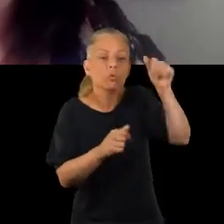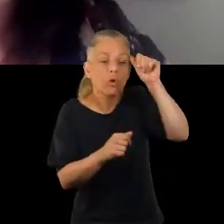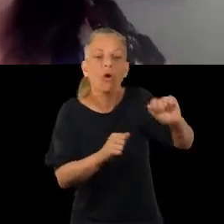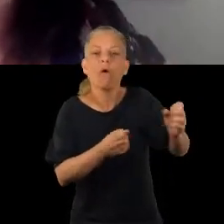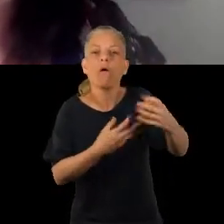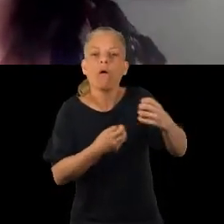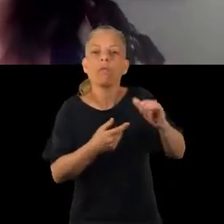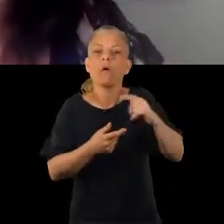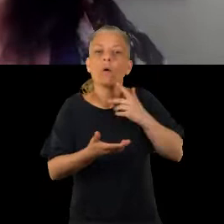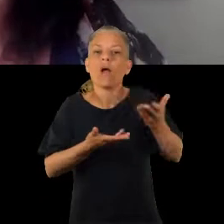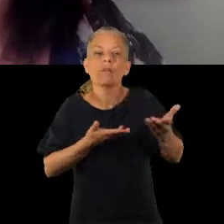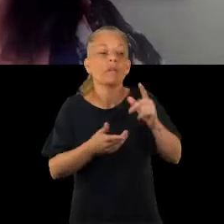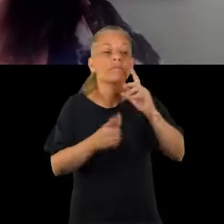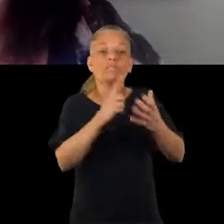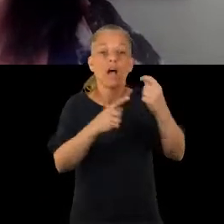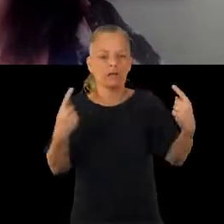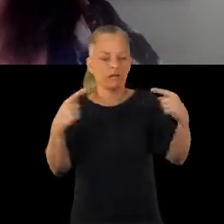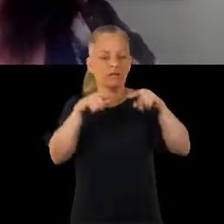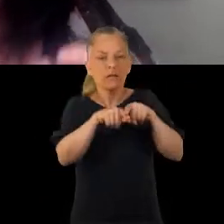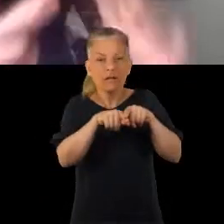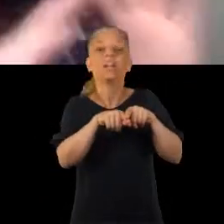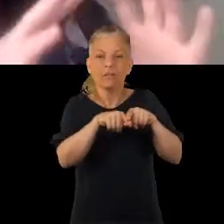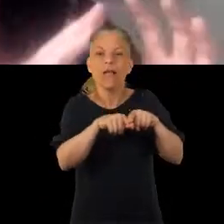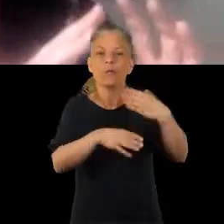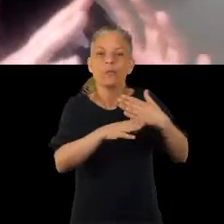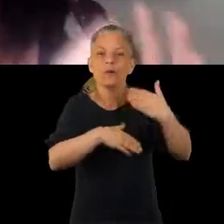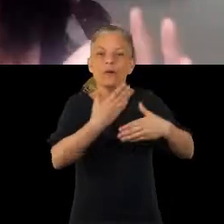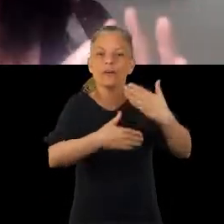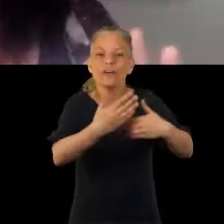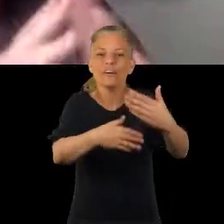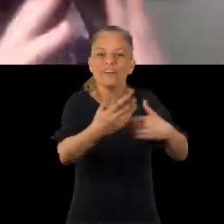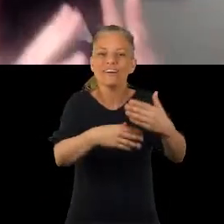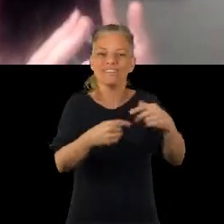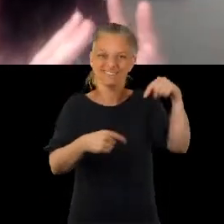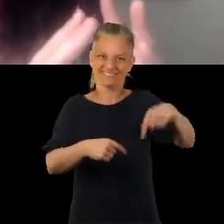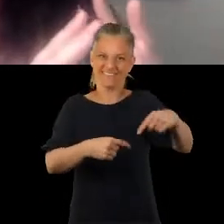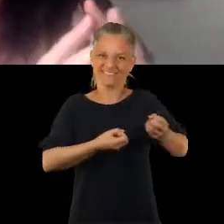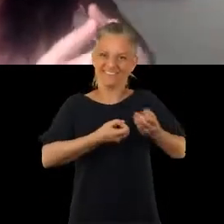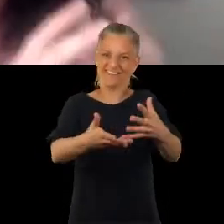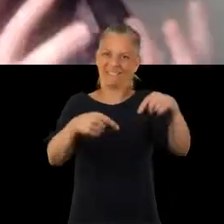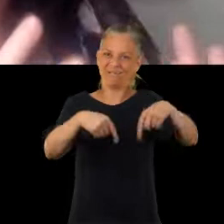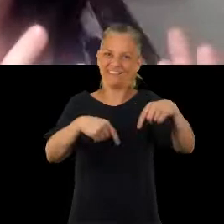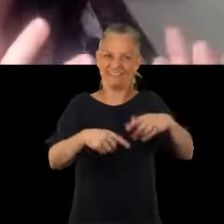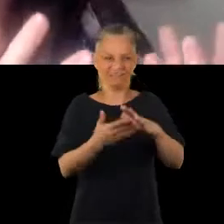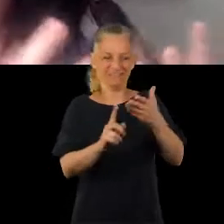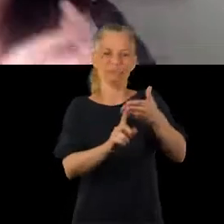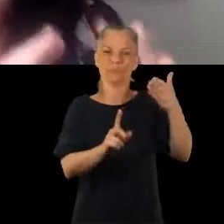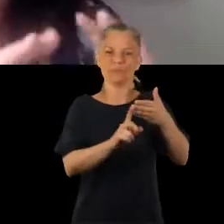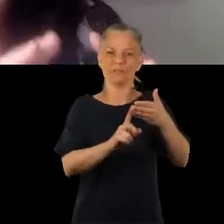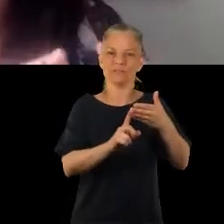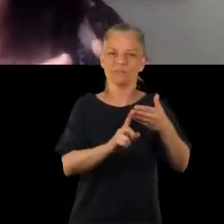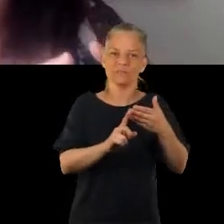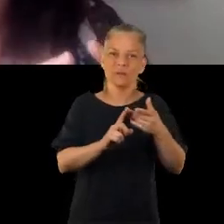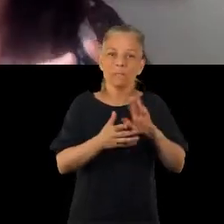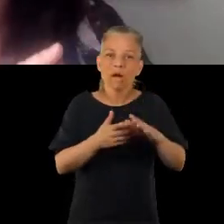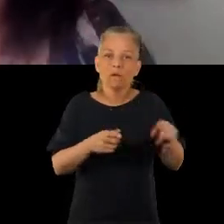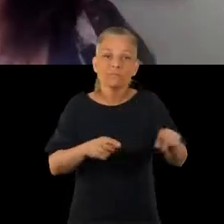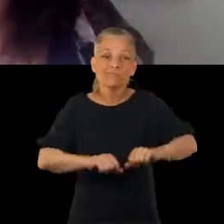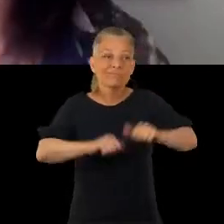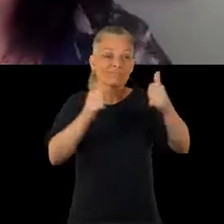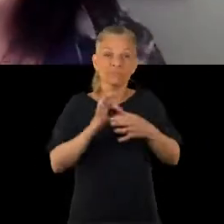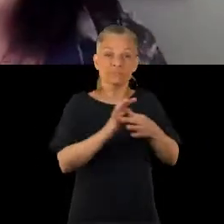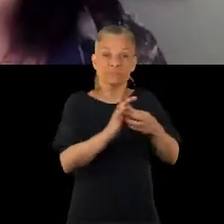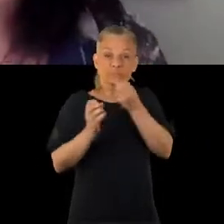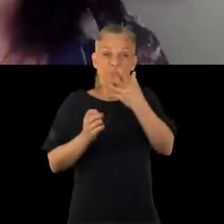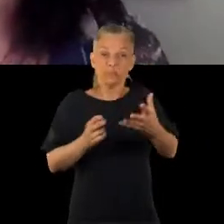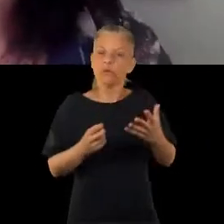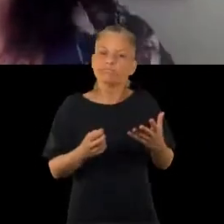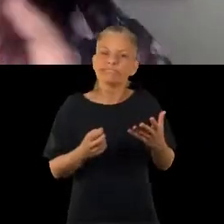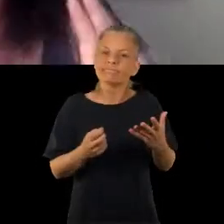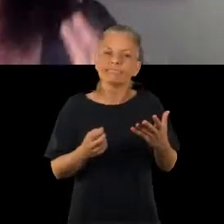development, because it’s community based work, it’s not health based. So it’s just being able to